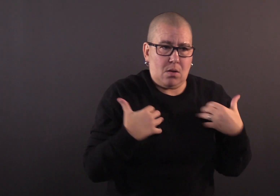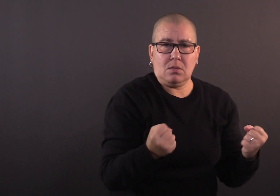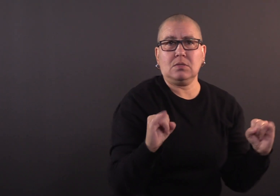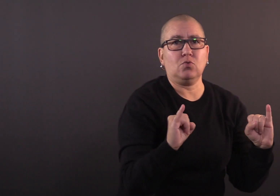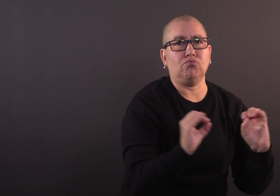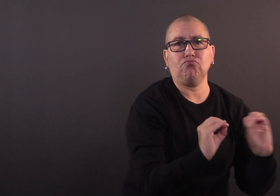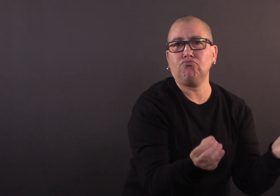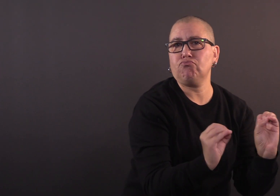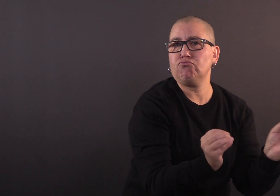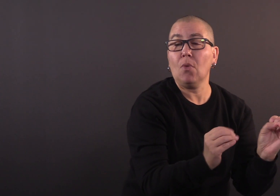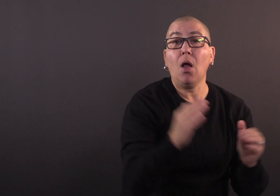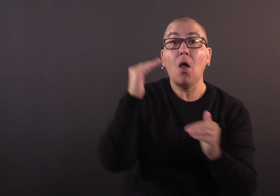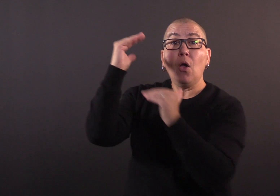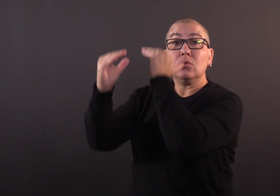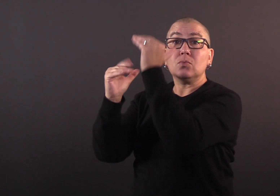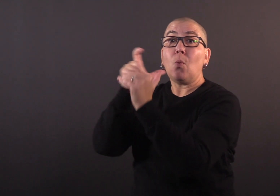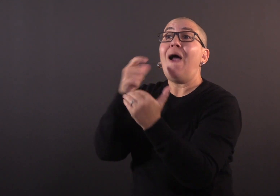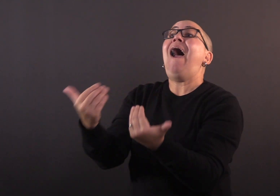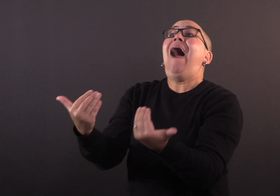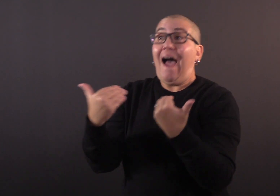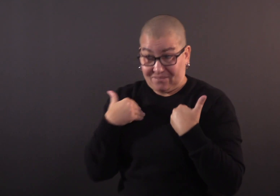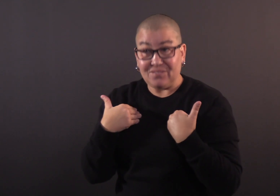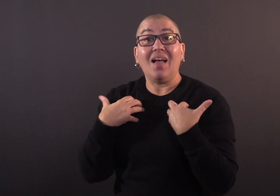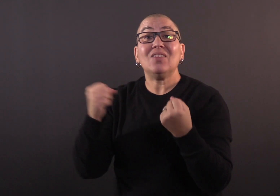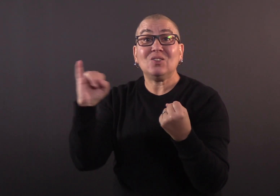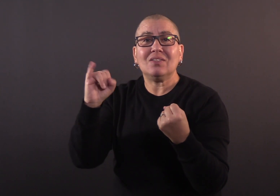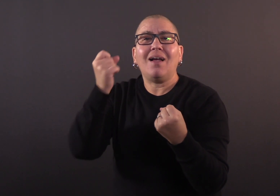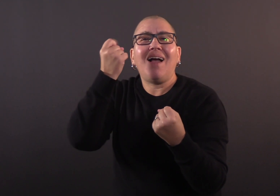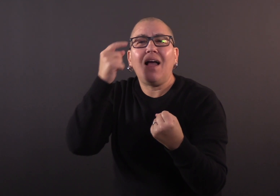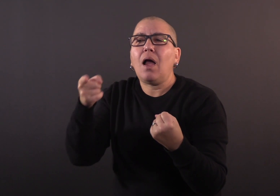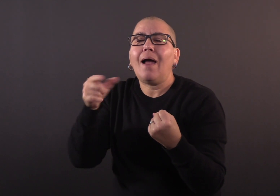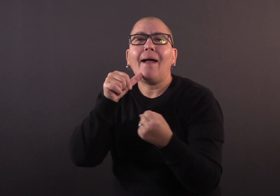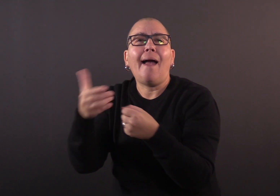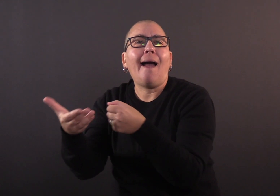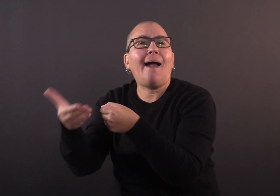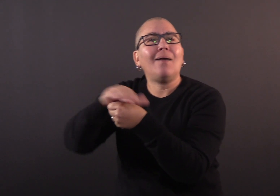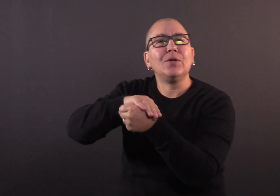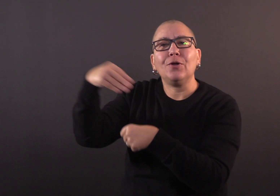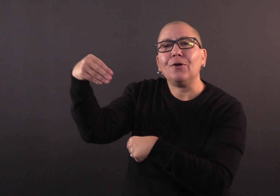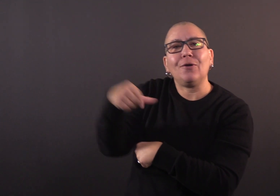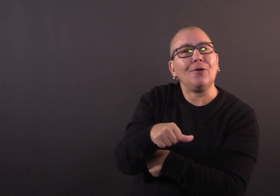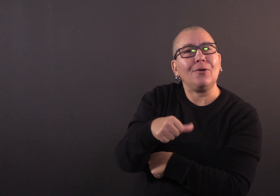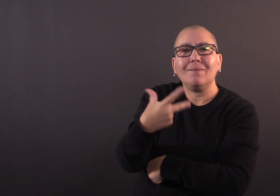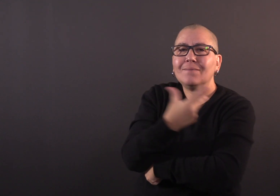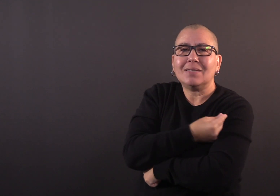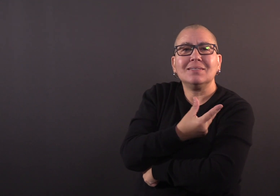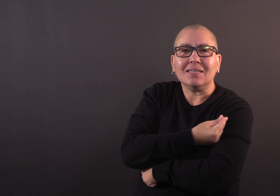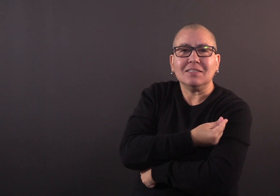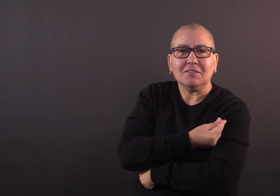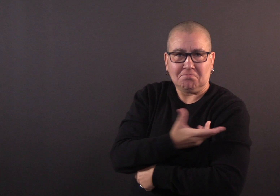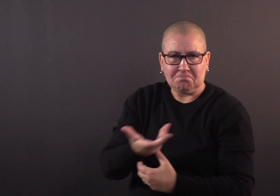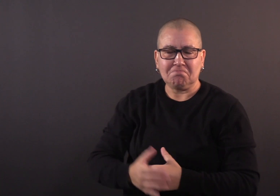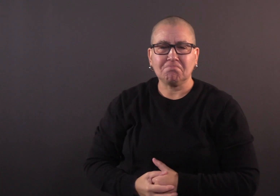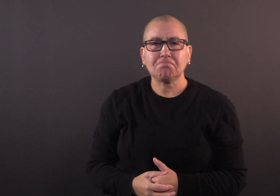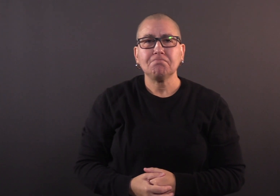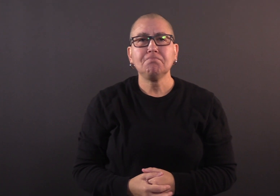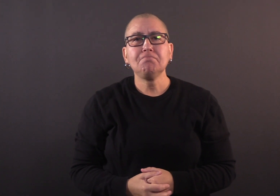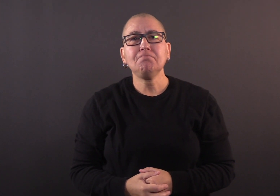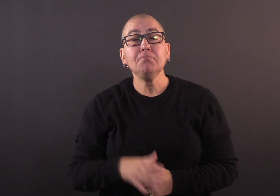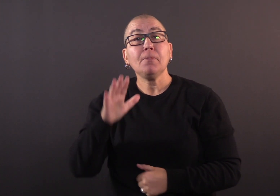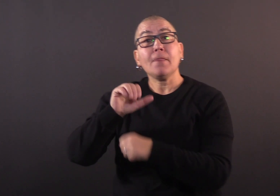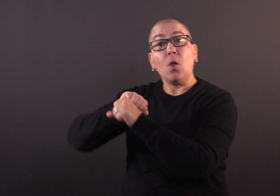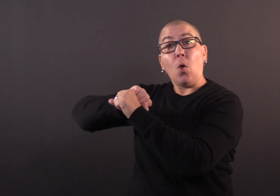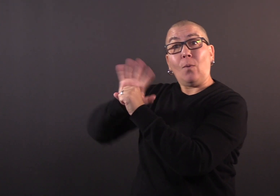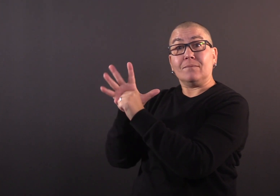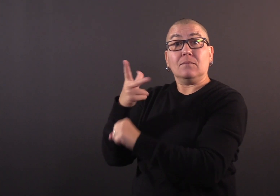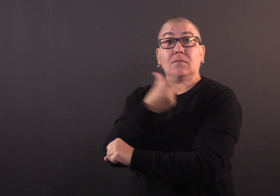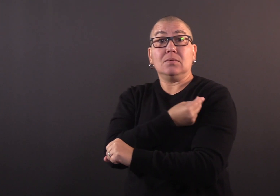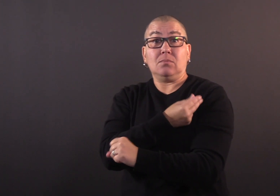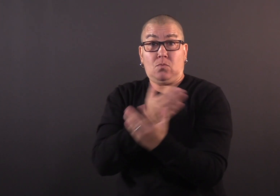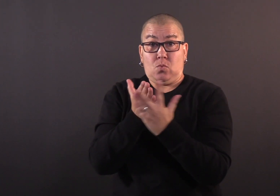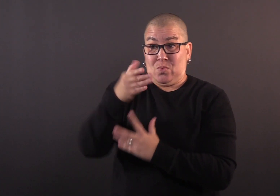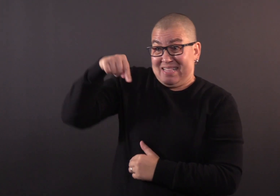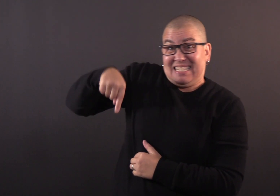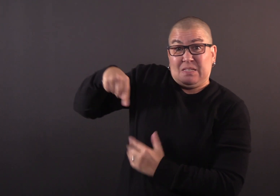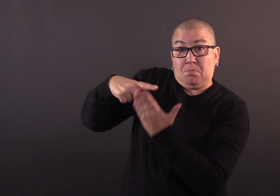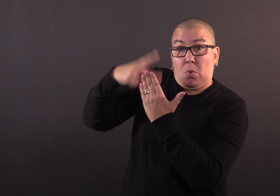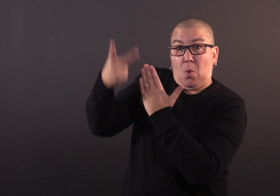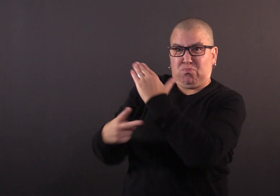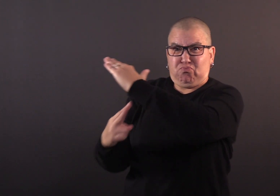and for adults whose health insurance does not provide zero-cost coverage for COVID-19 vaccines.